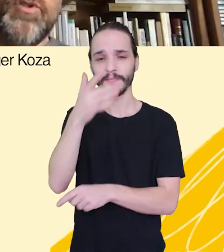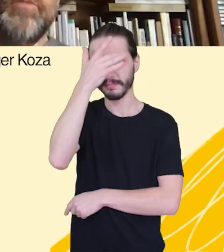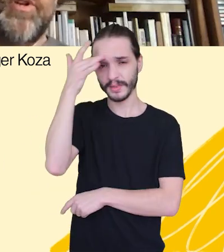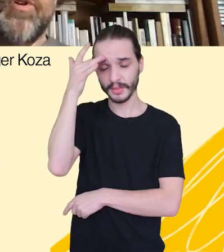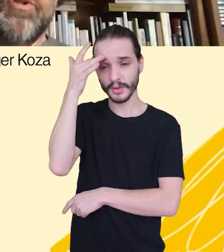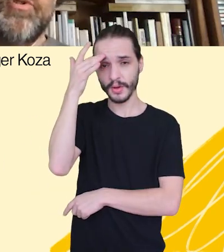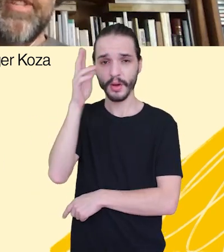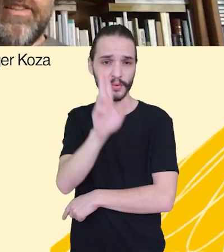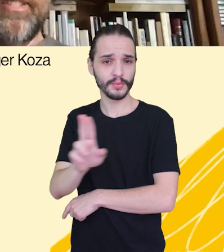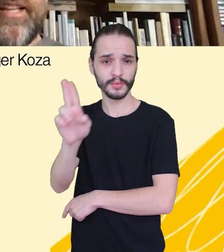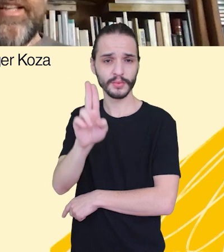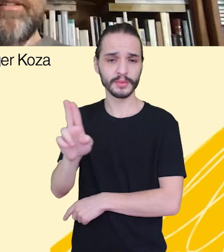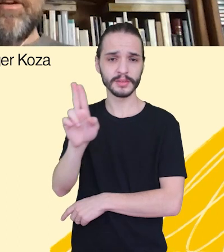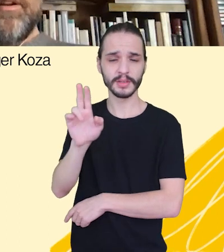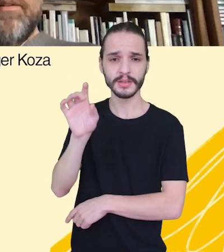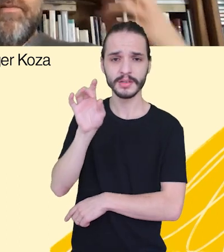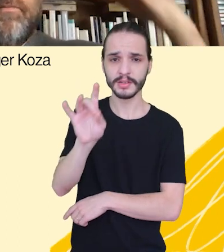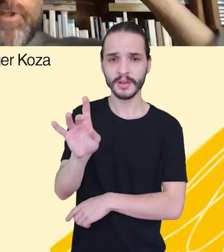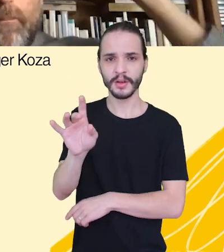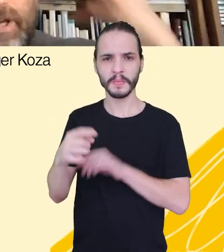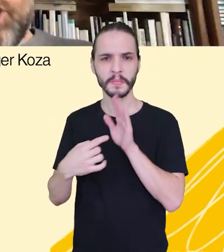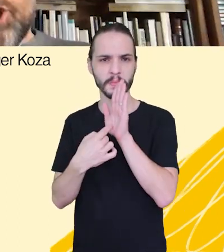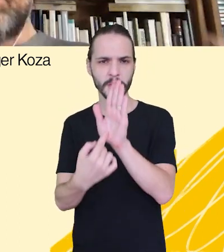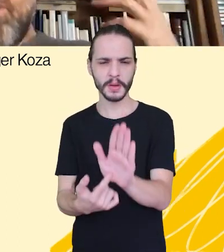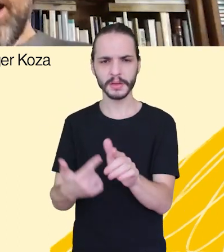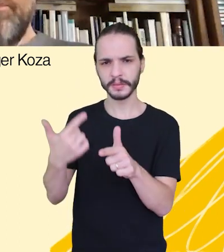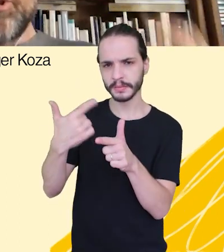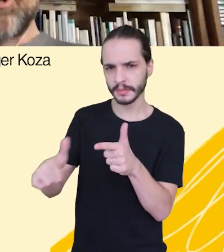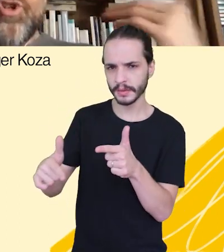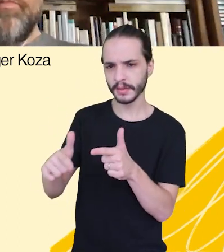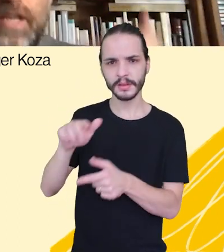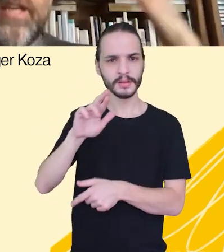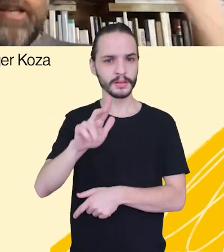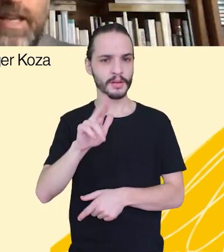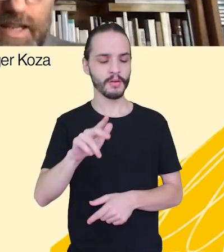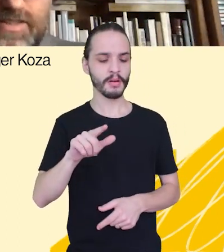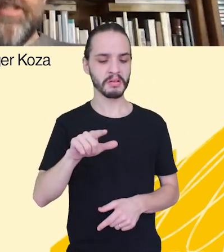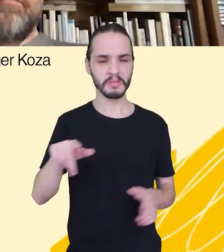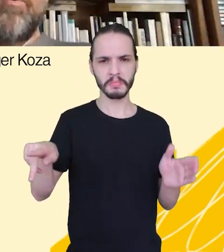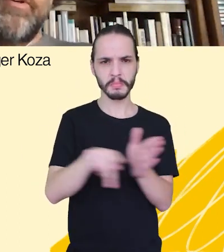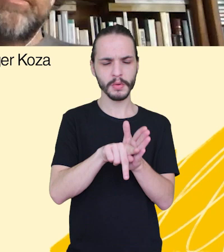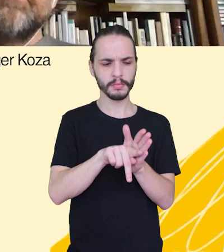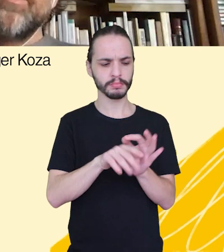Not because there is an aesthetic conviction why music should be in a certain moment.